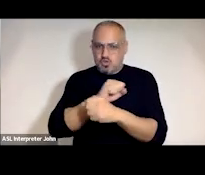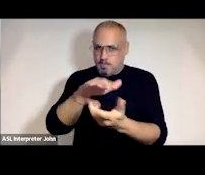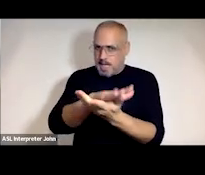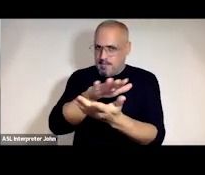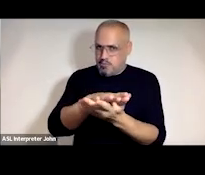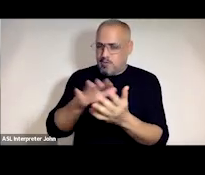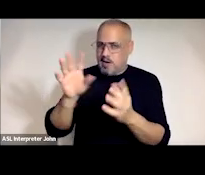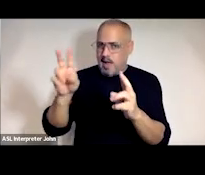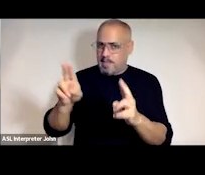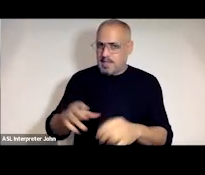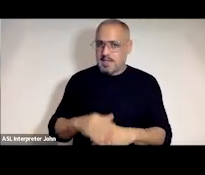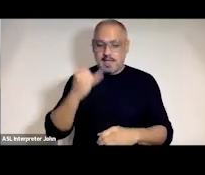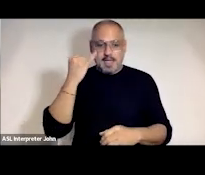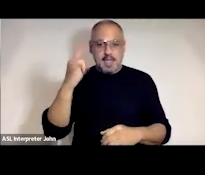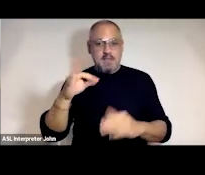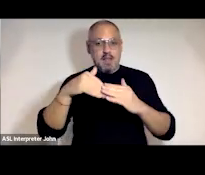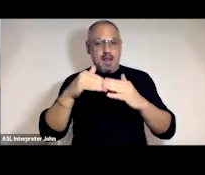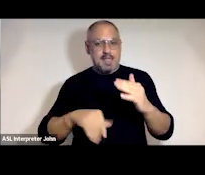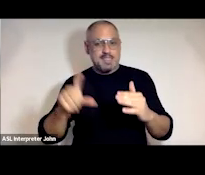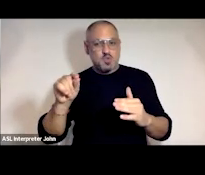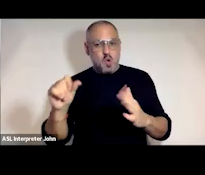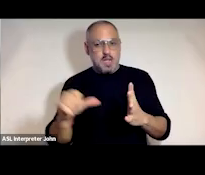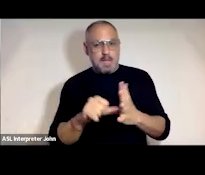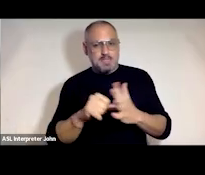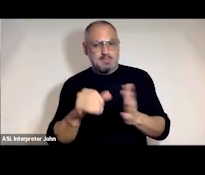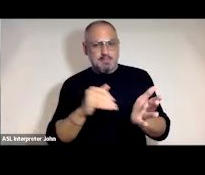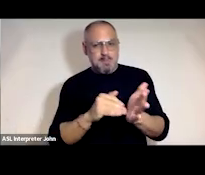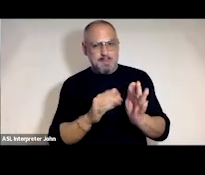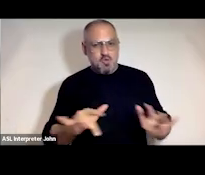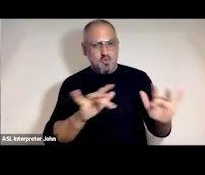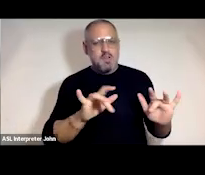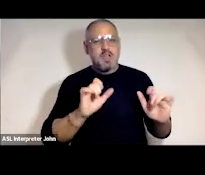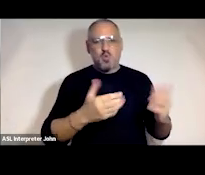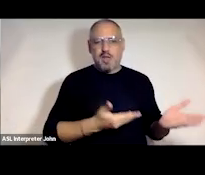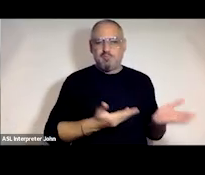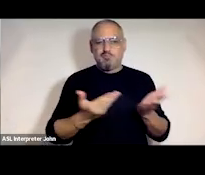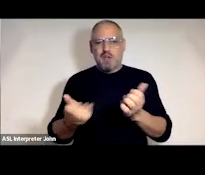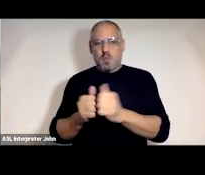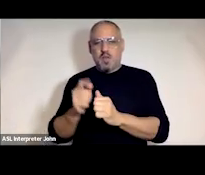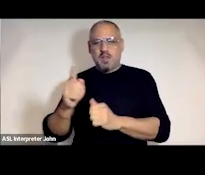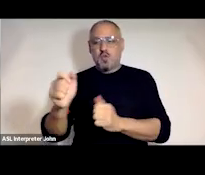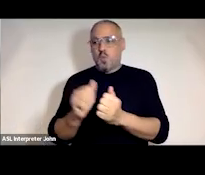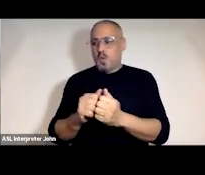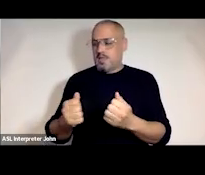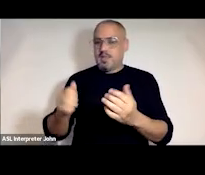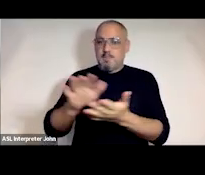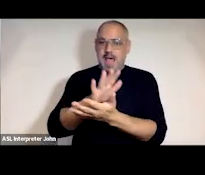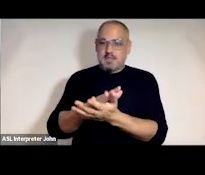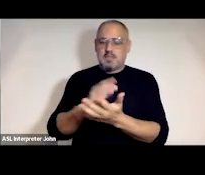If you have less than 20 pages of medical records, you can bring that with you with the paper packet, but we really recommend